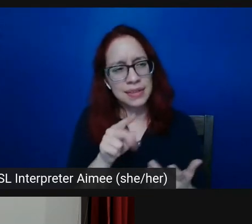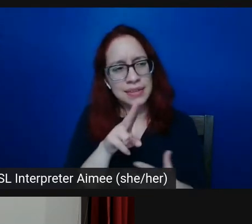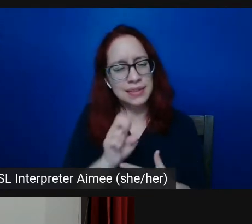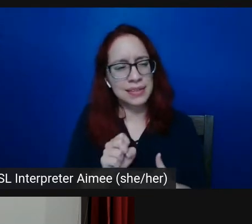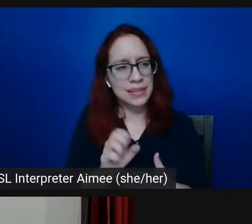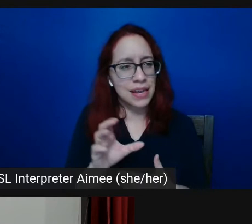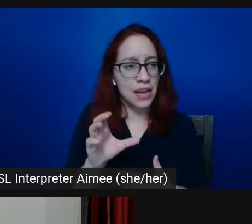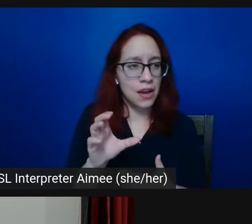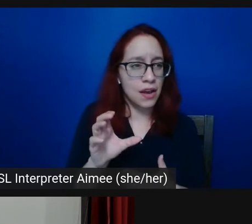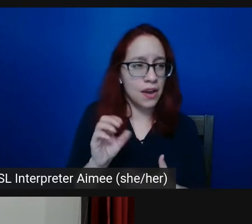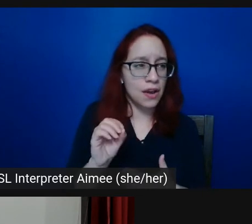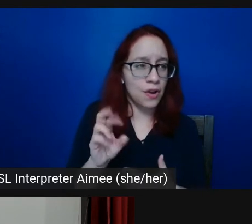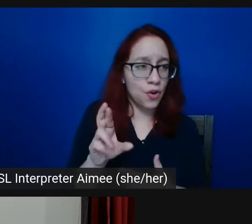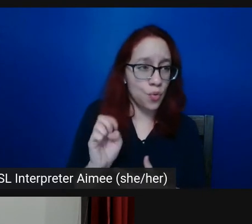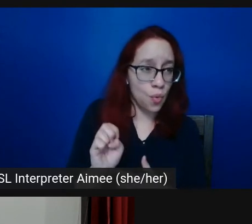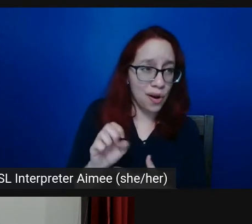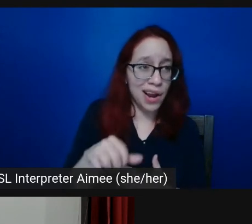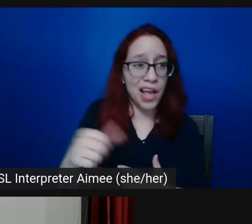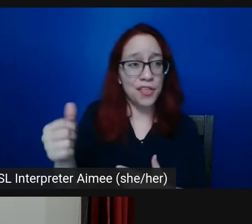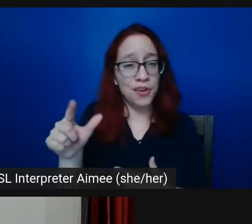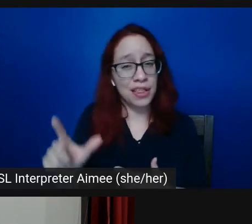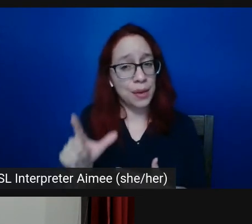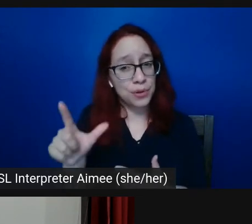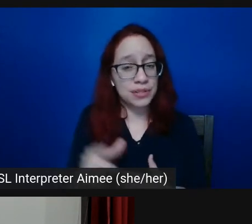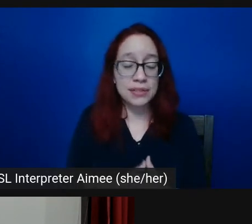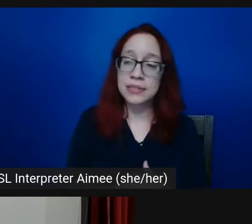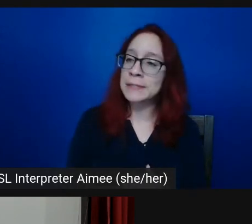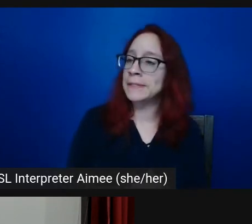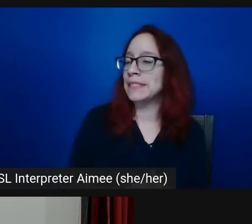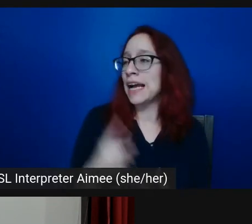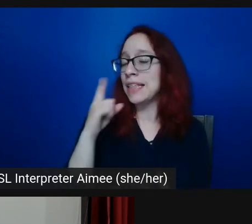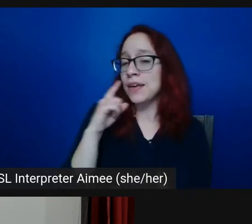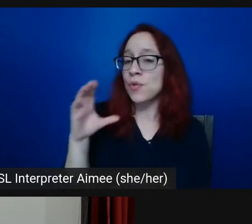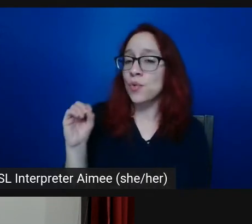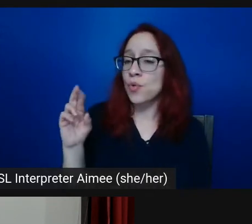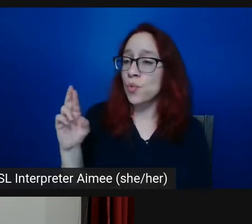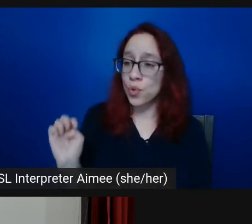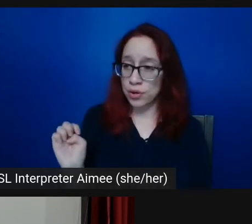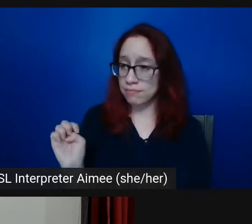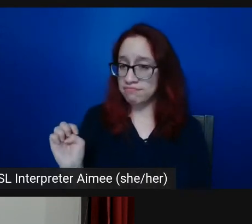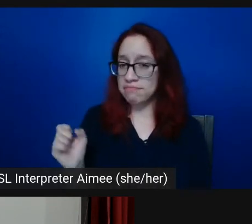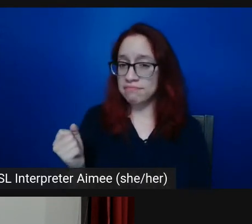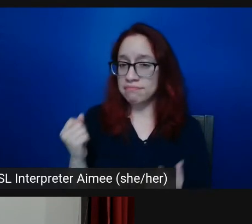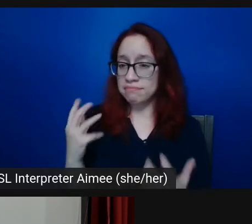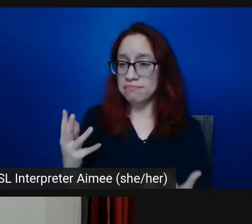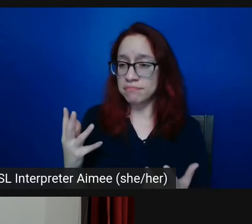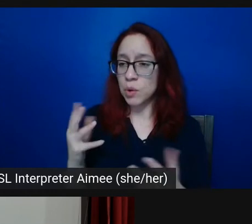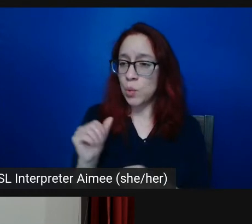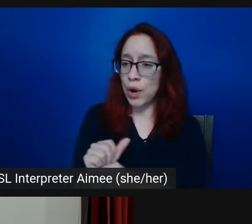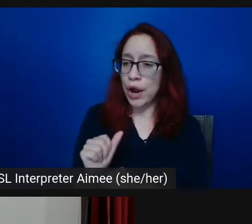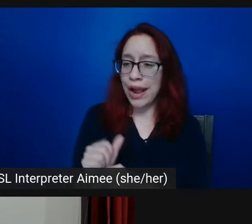and some of these libraries? I think with core there's been a lot of work done. I know.